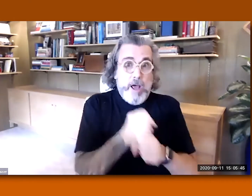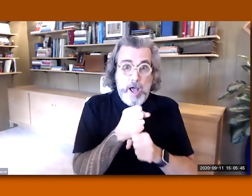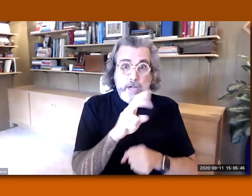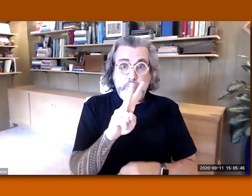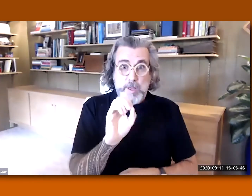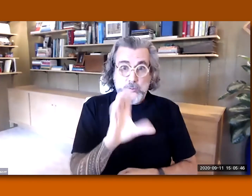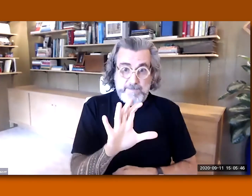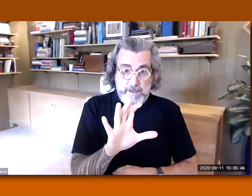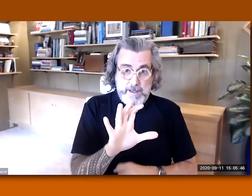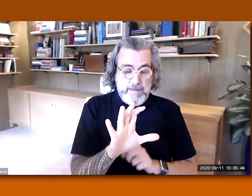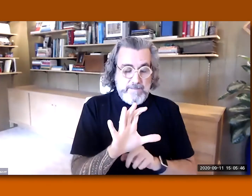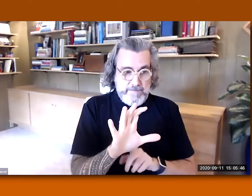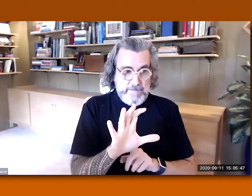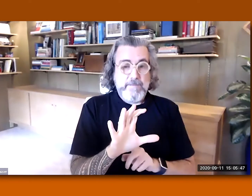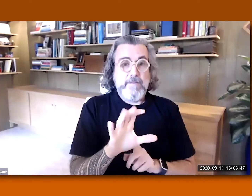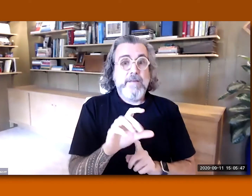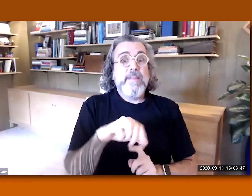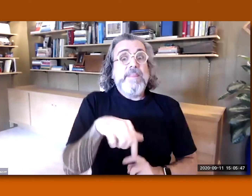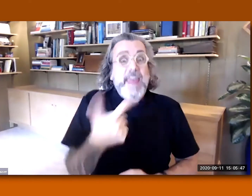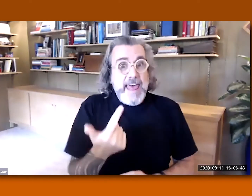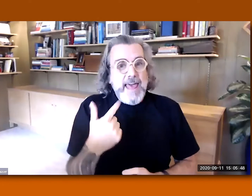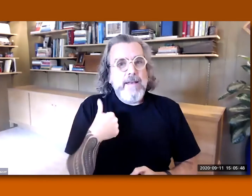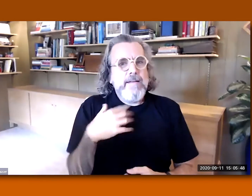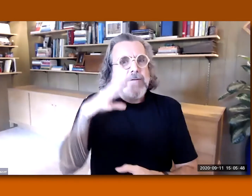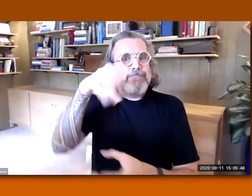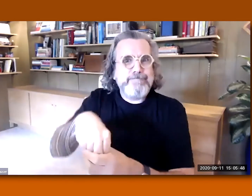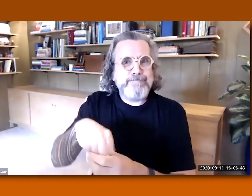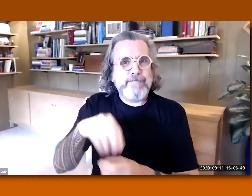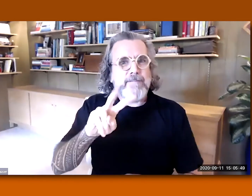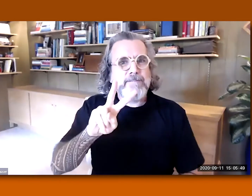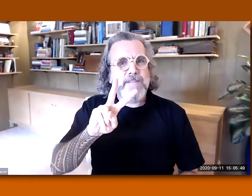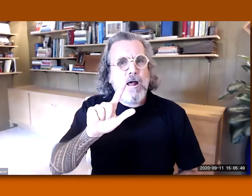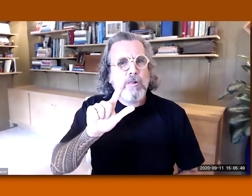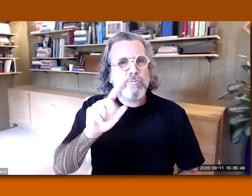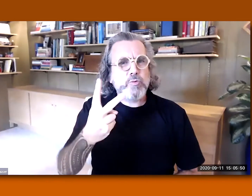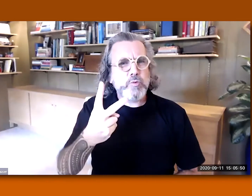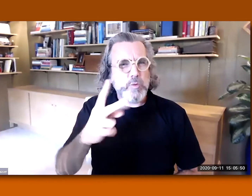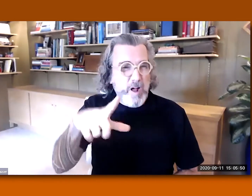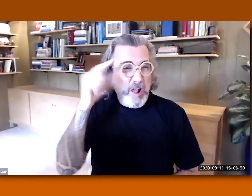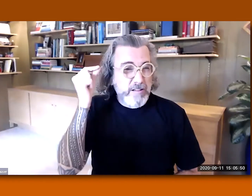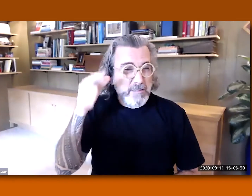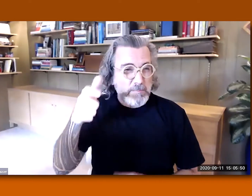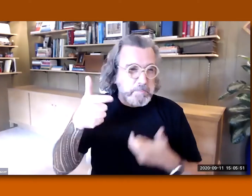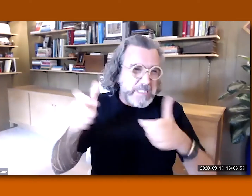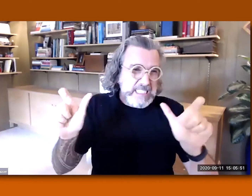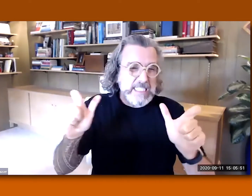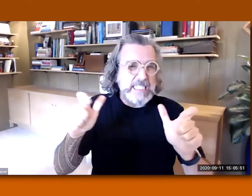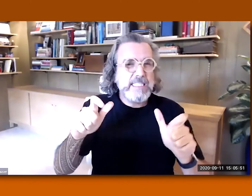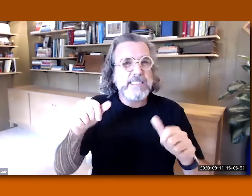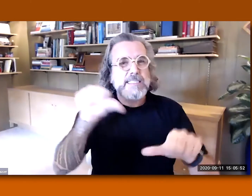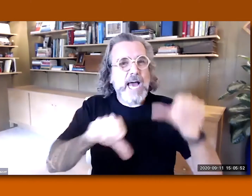I believe it was NIH. So that was the plan in 2004. We got the grant in 2005.